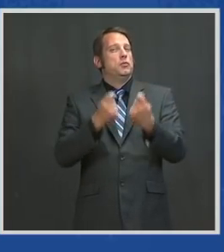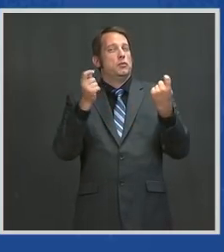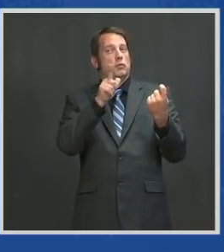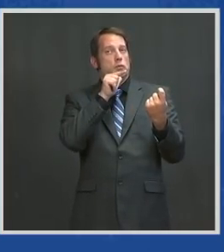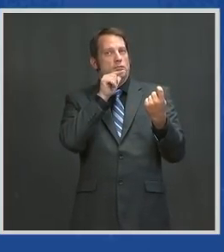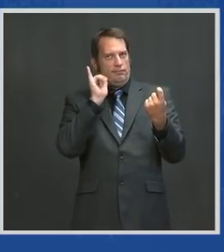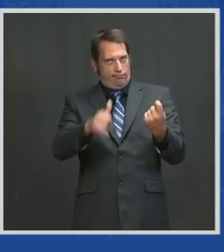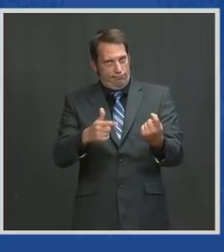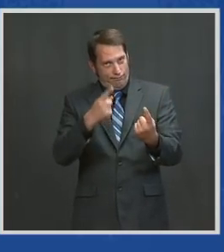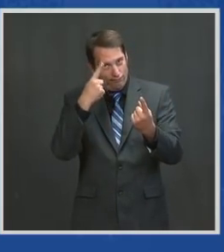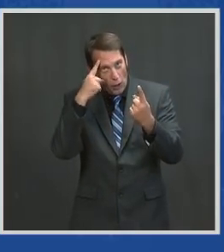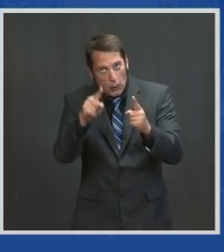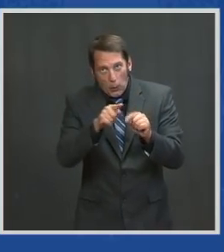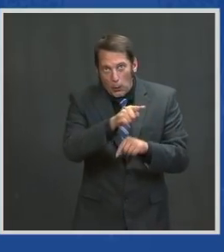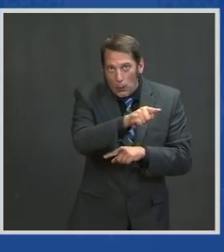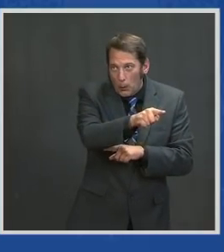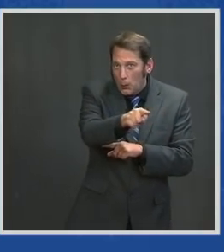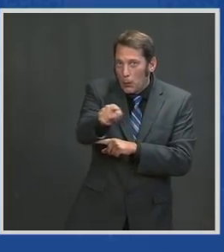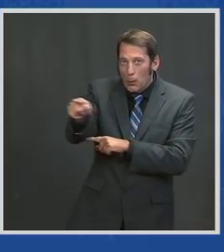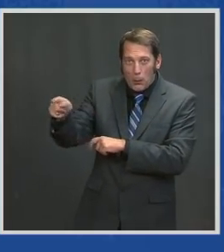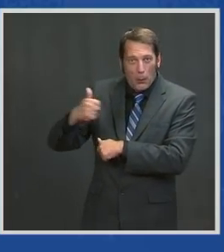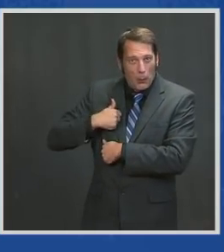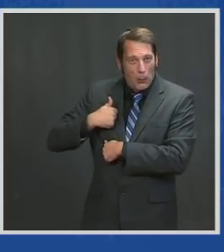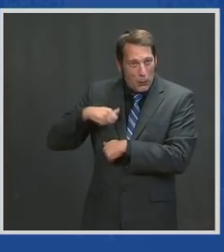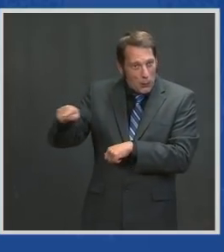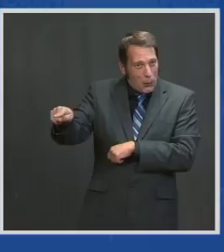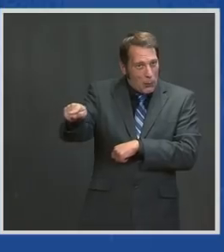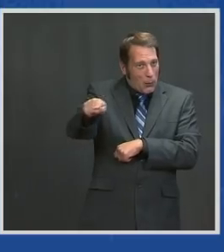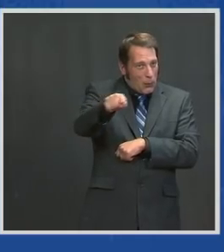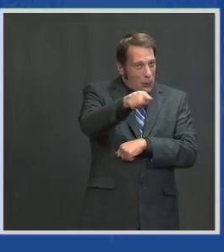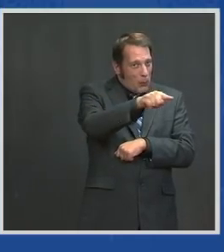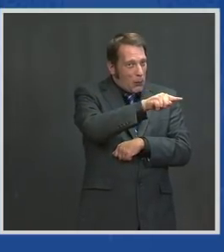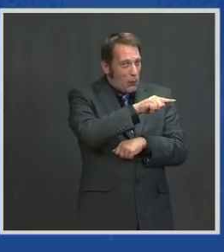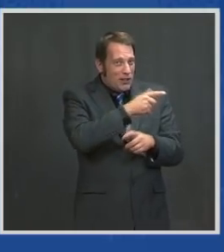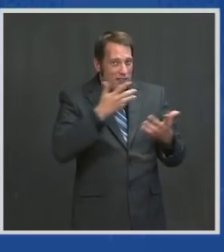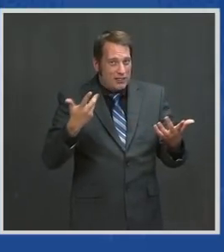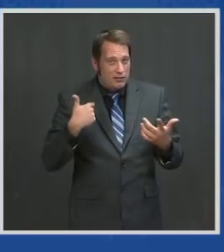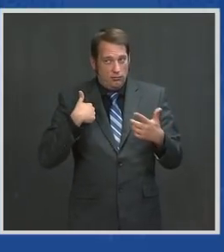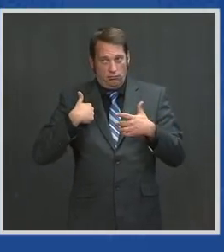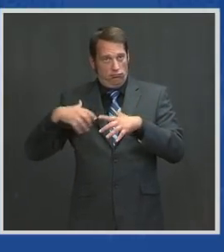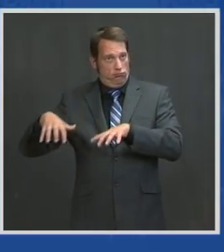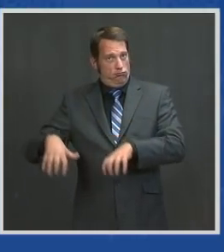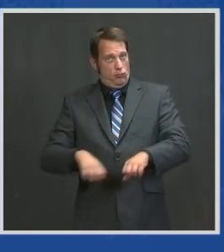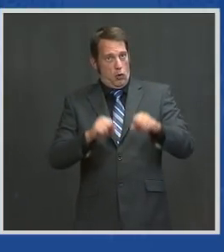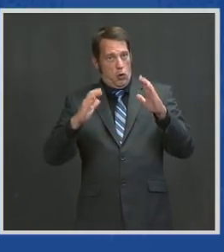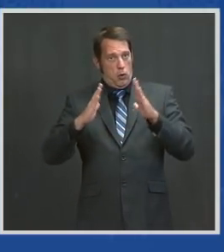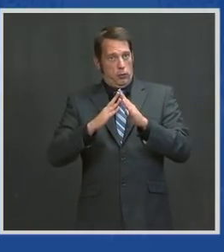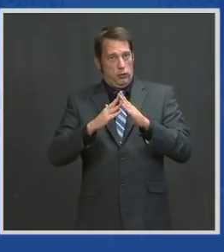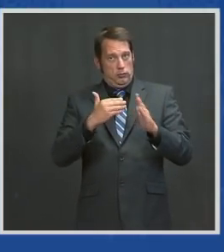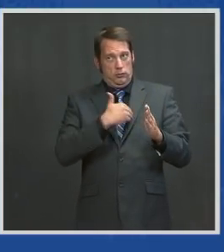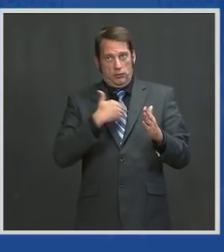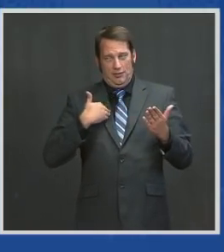Finally, to our gracious hosts and community members here in the United Kingdom, thank you for making us feel,